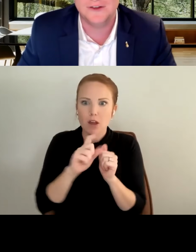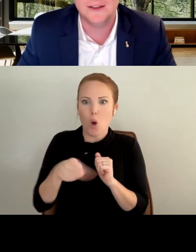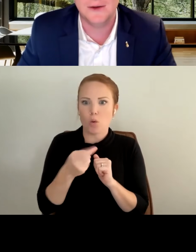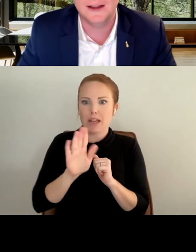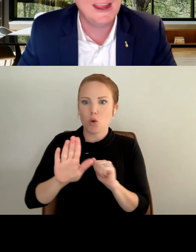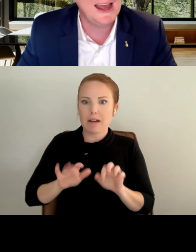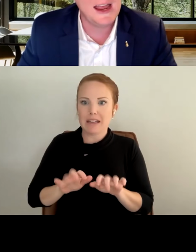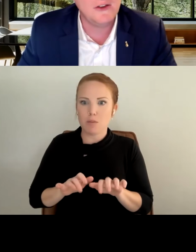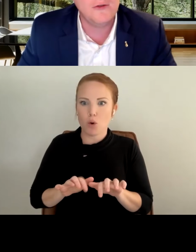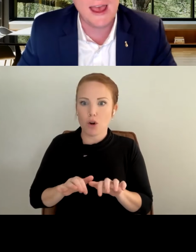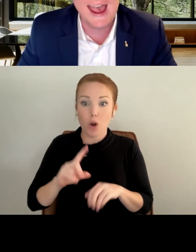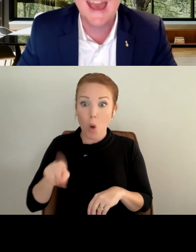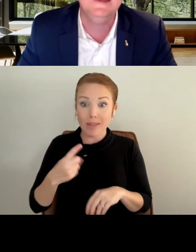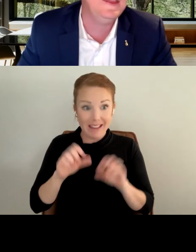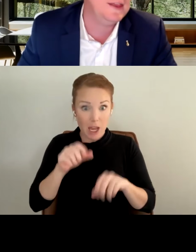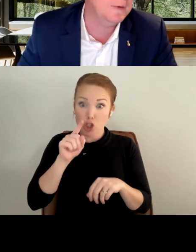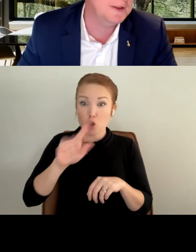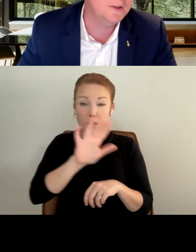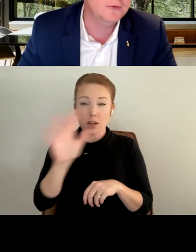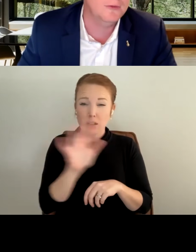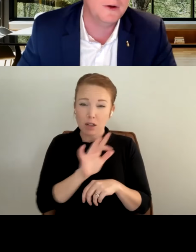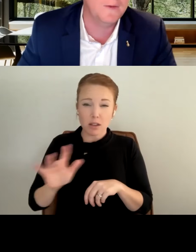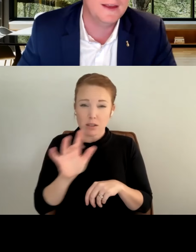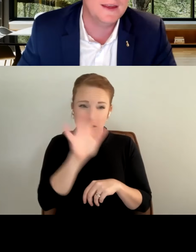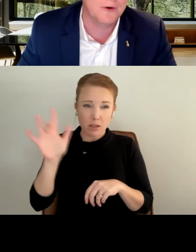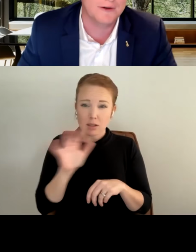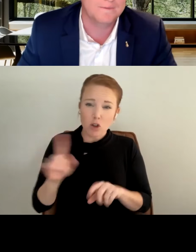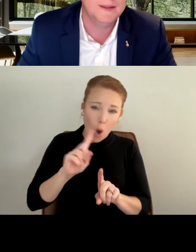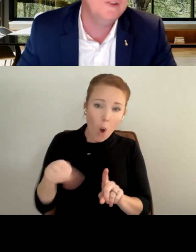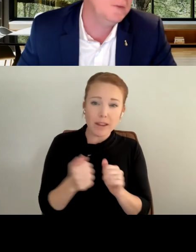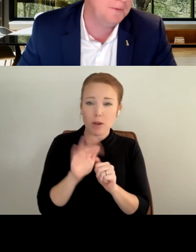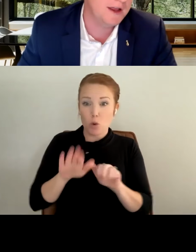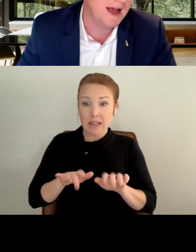testing that way. Can I do anything with this tool with only a keyboard? It should be pretty